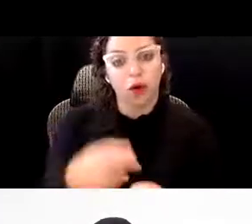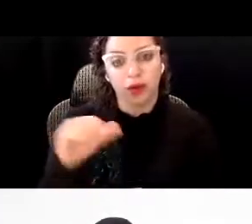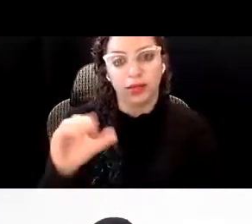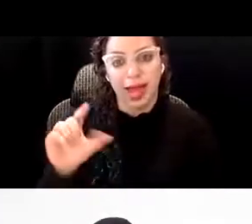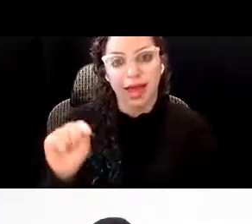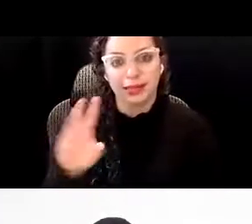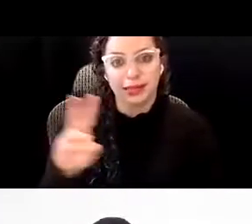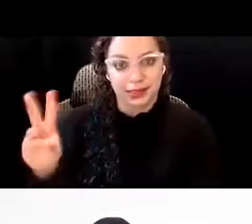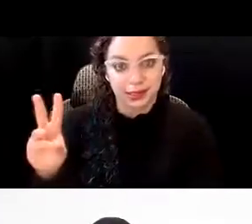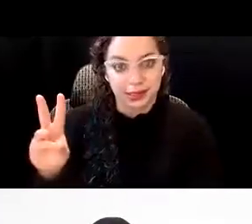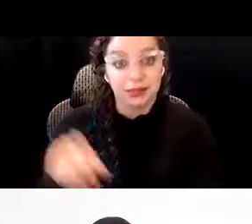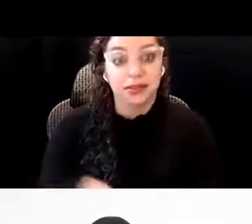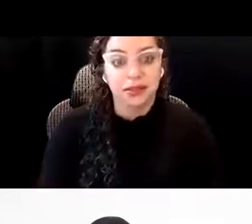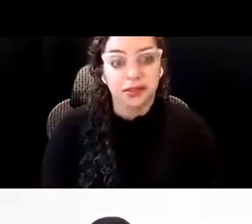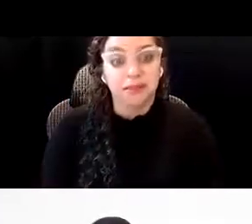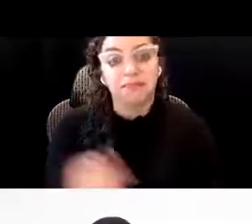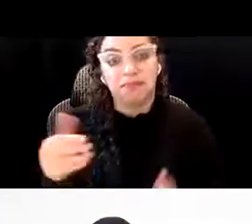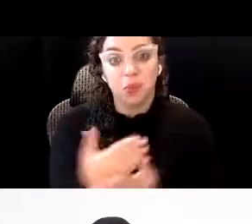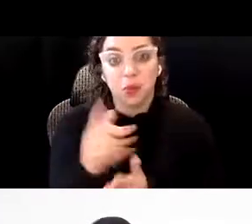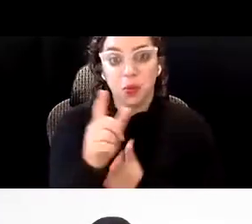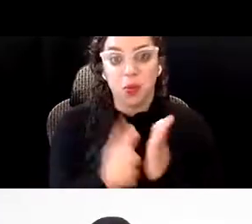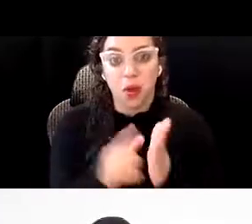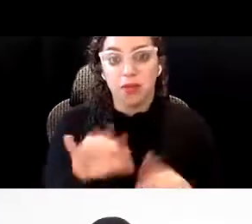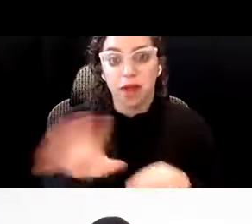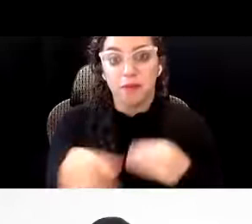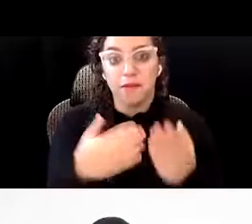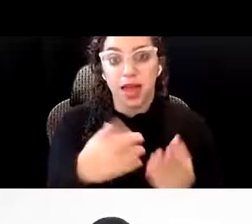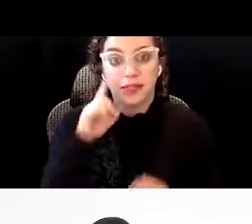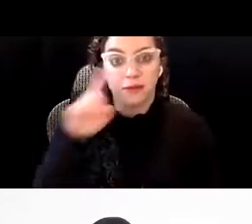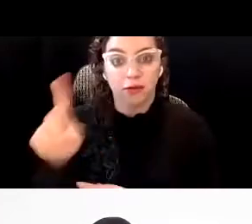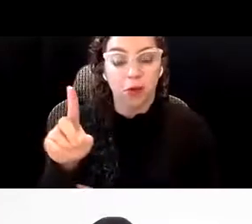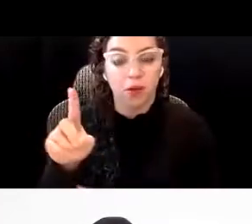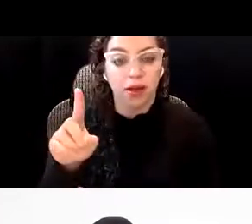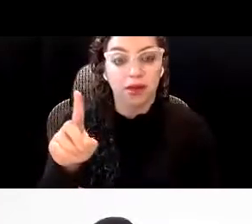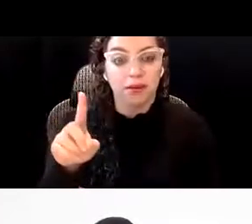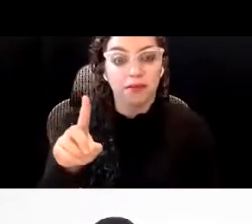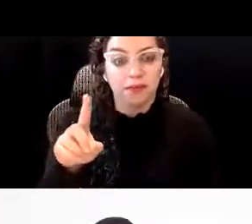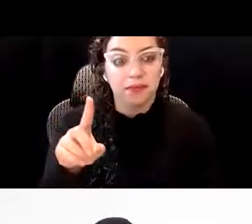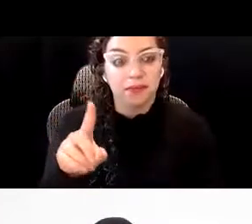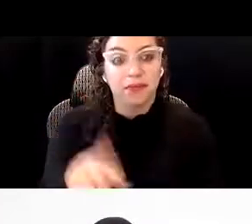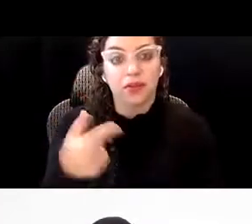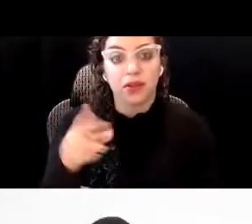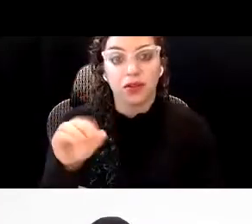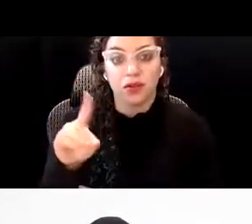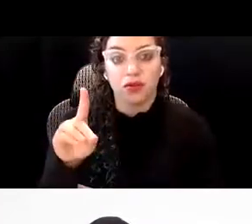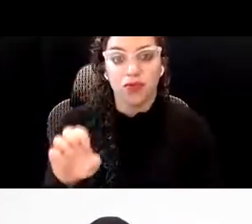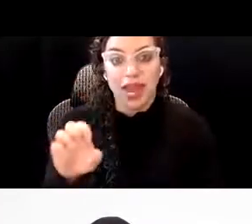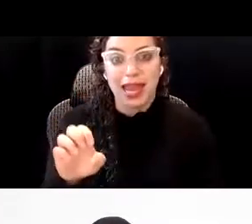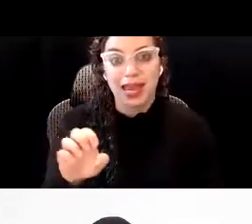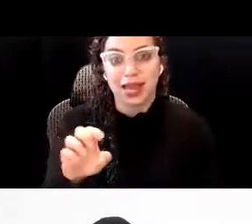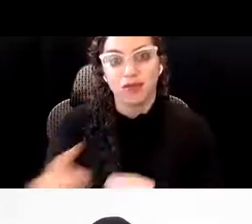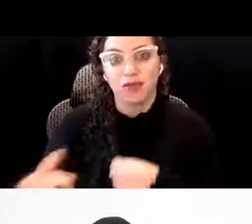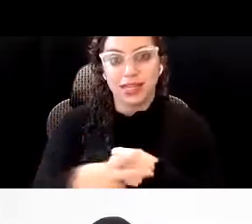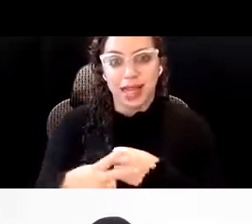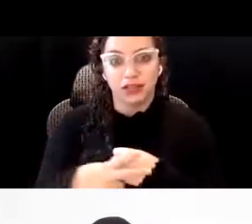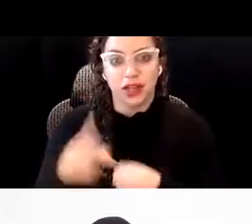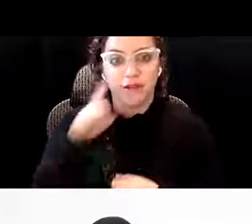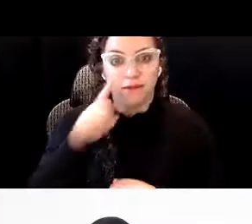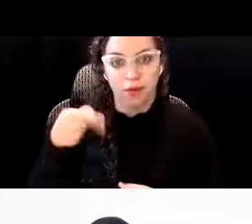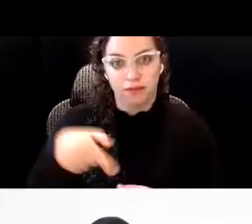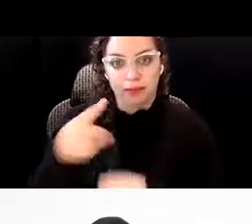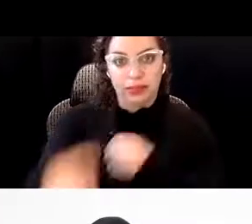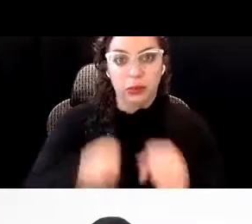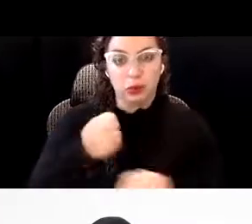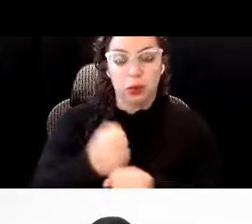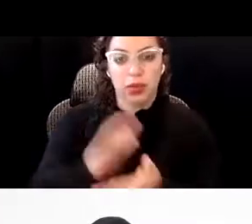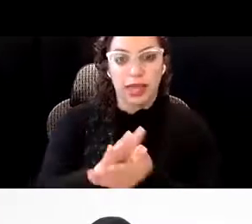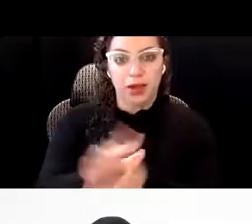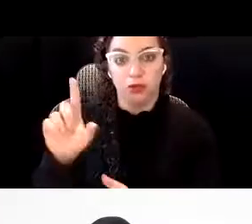So it is a new law that provides for grade retention for the upcoming school year of 2021-2022. (pause)